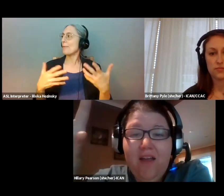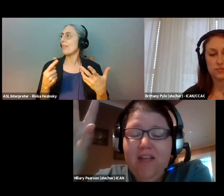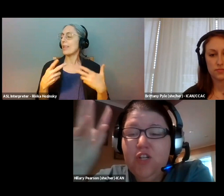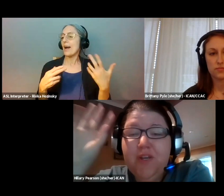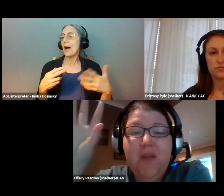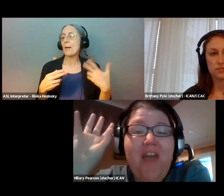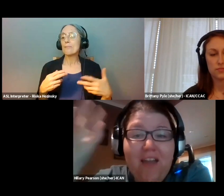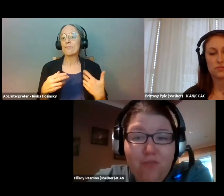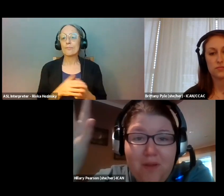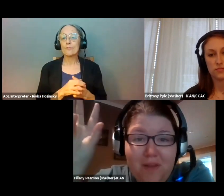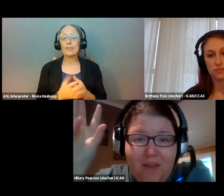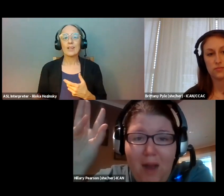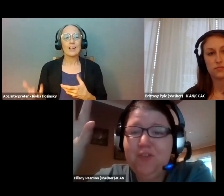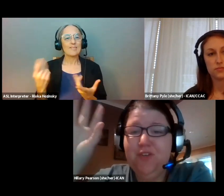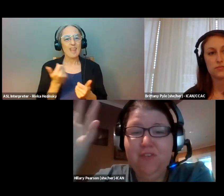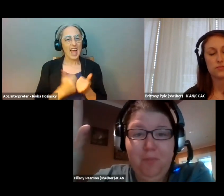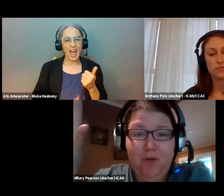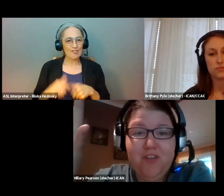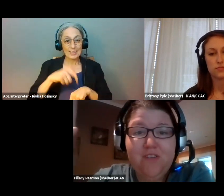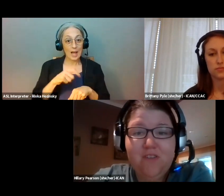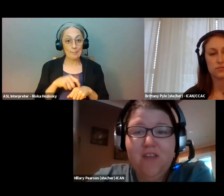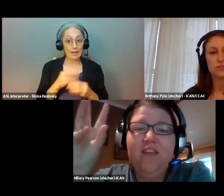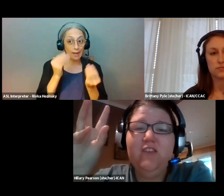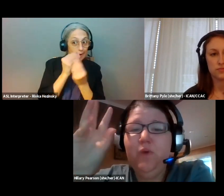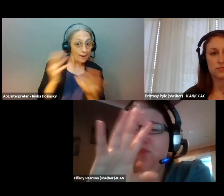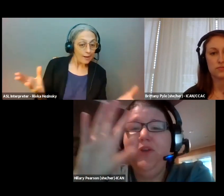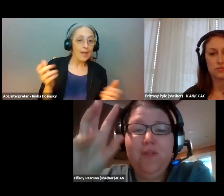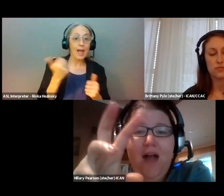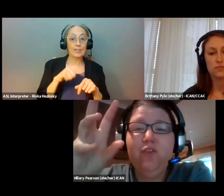including it with every opportunity for purchase, is what's going to allow